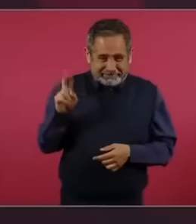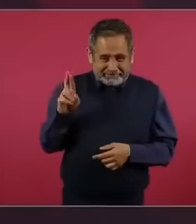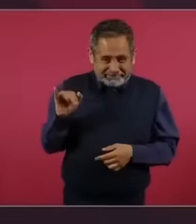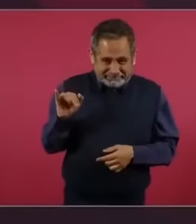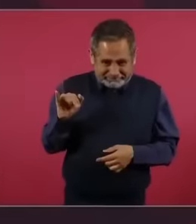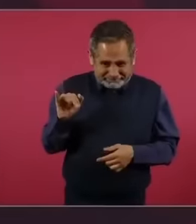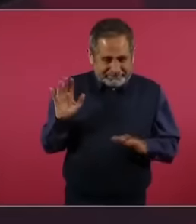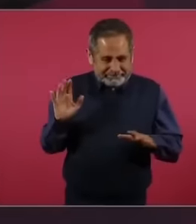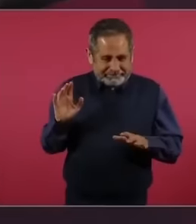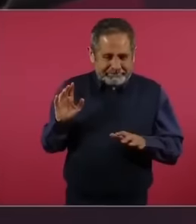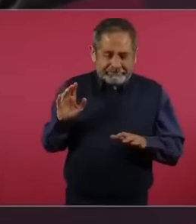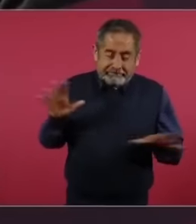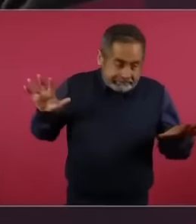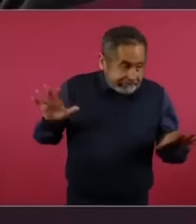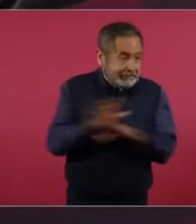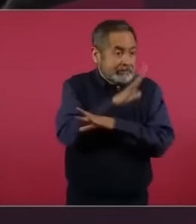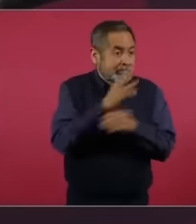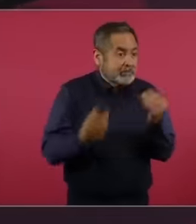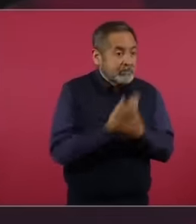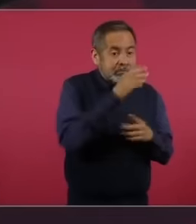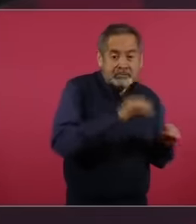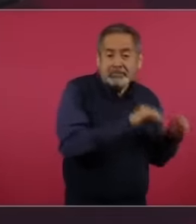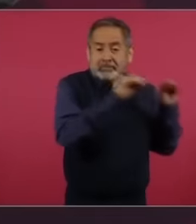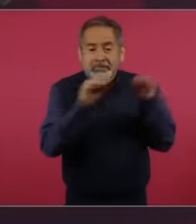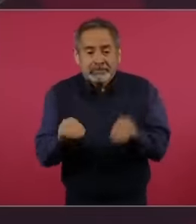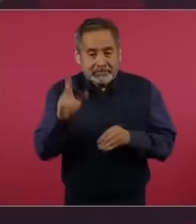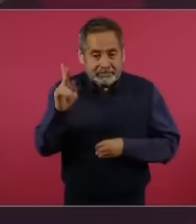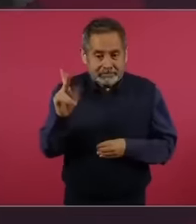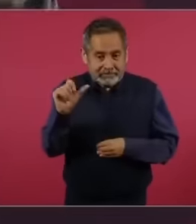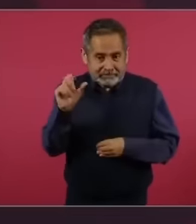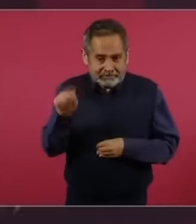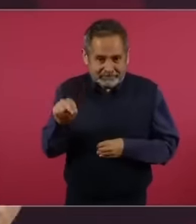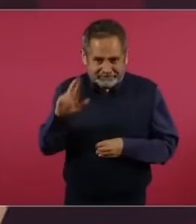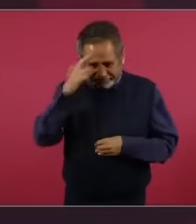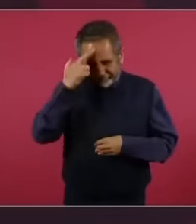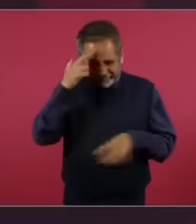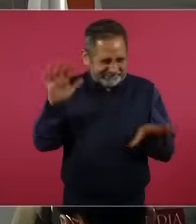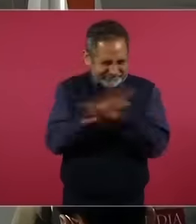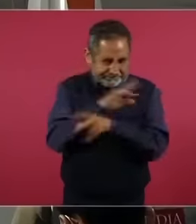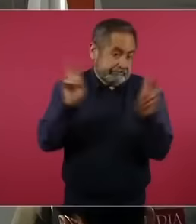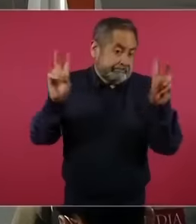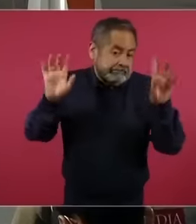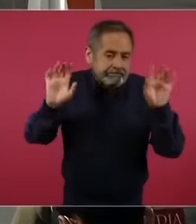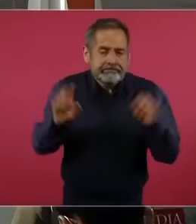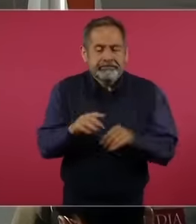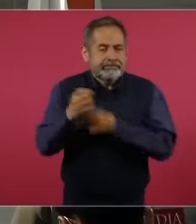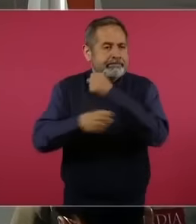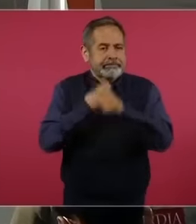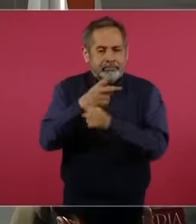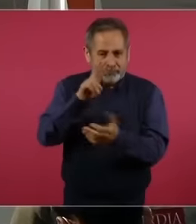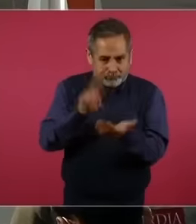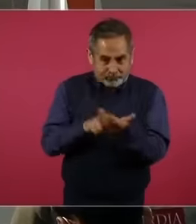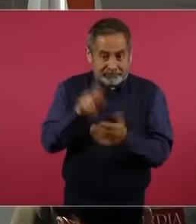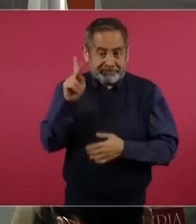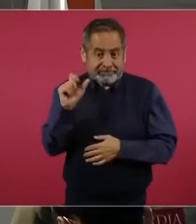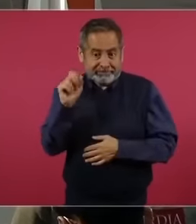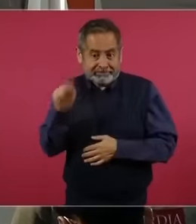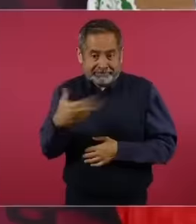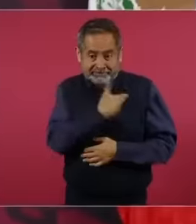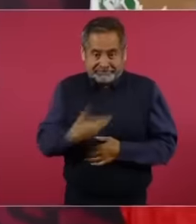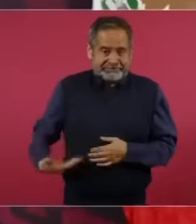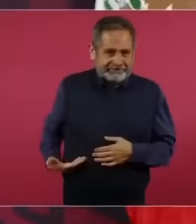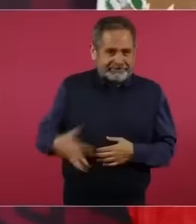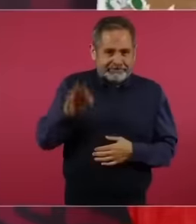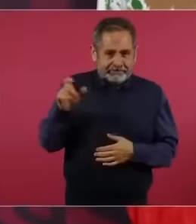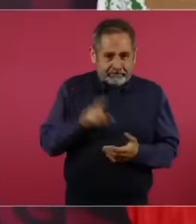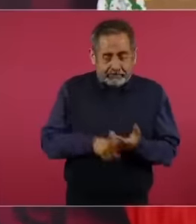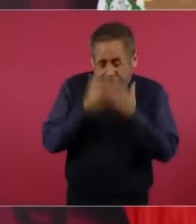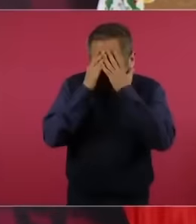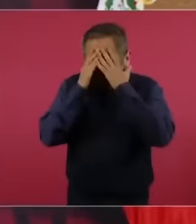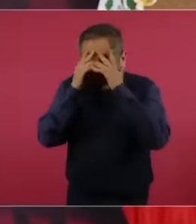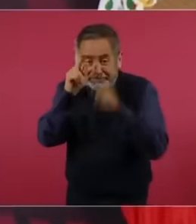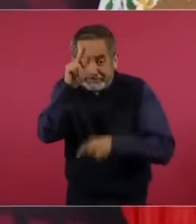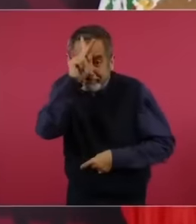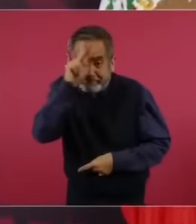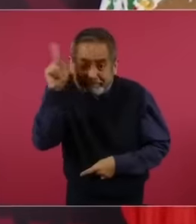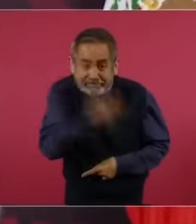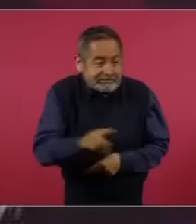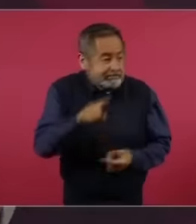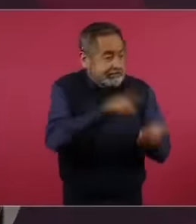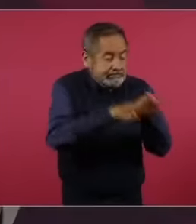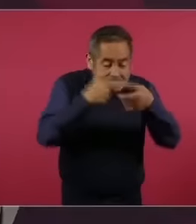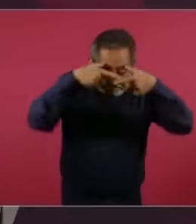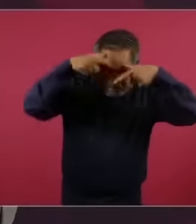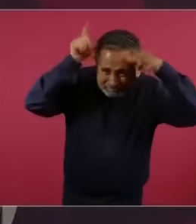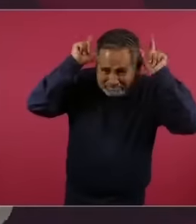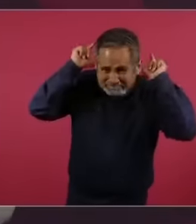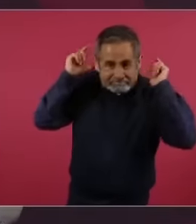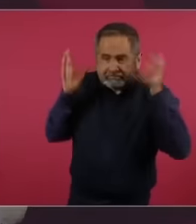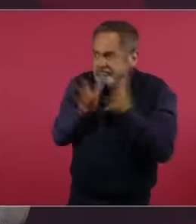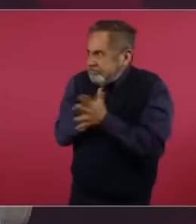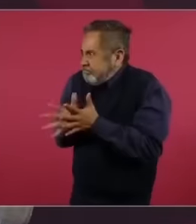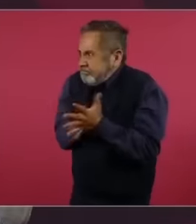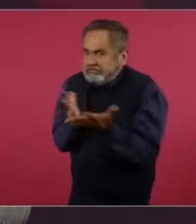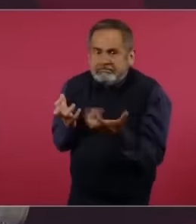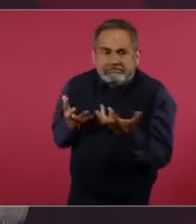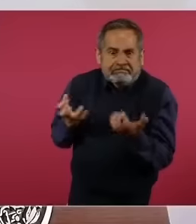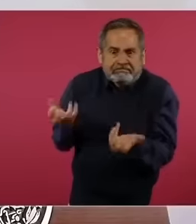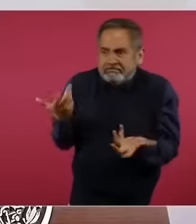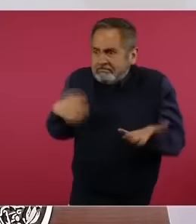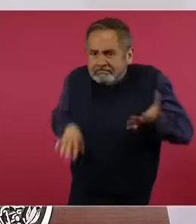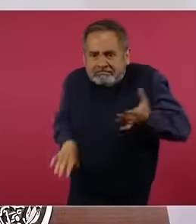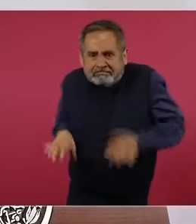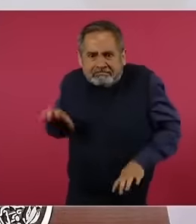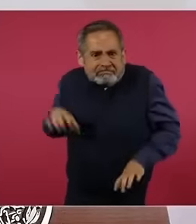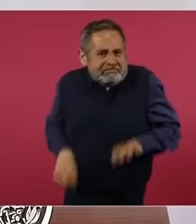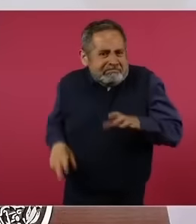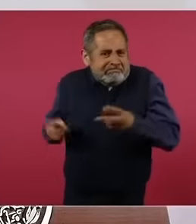not in 2000, they enter, son. They went crazy. Well, there are the what are they called,